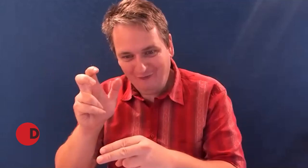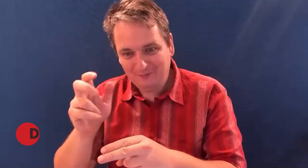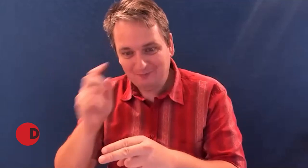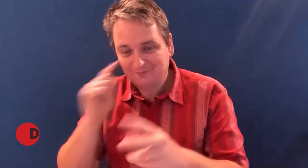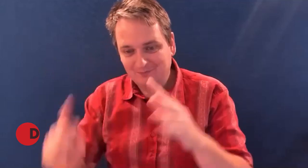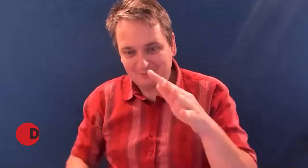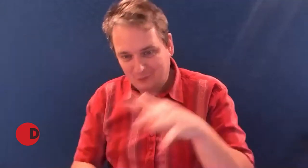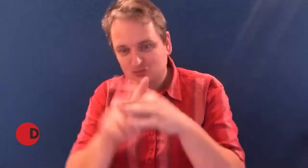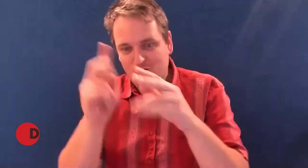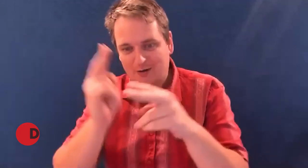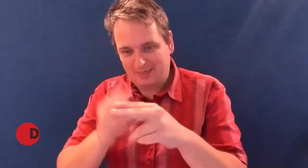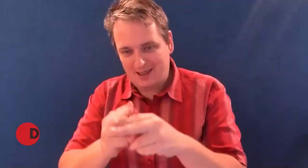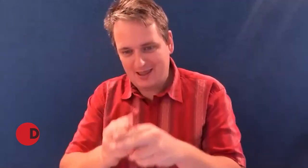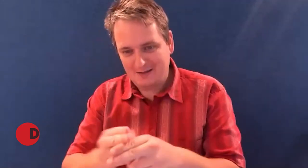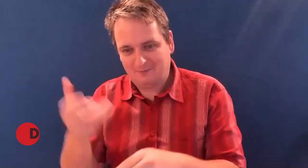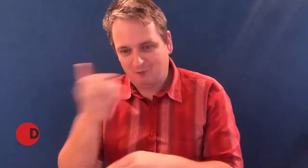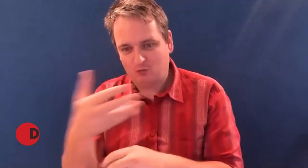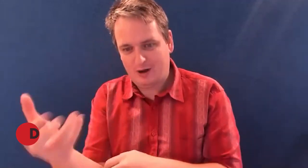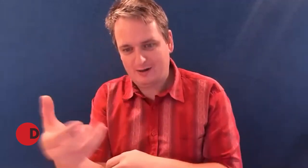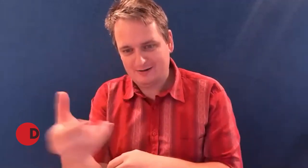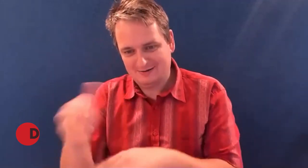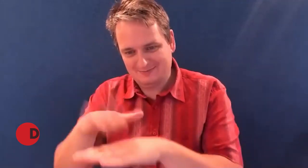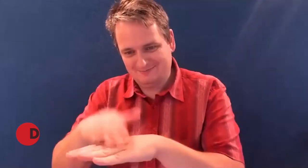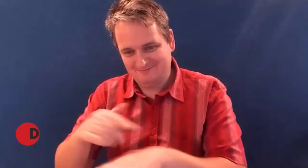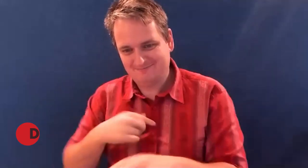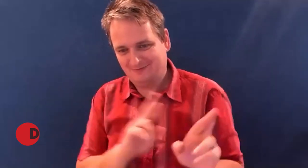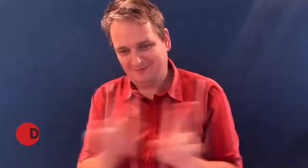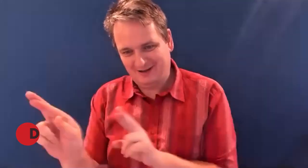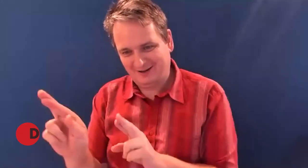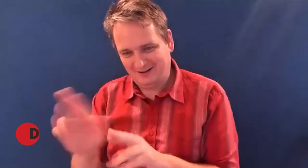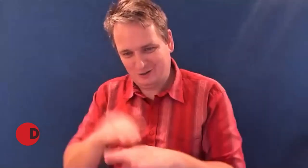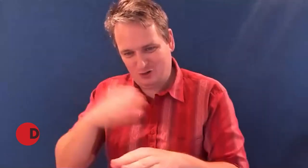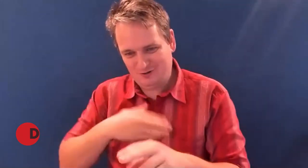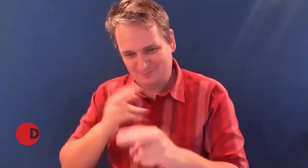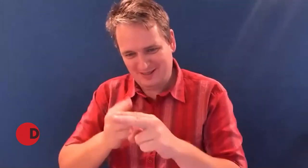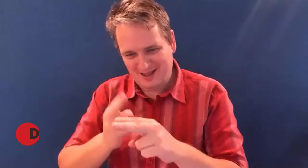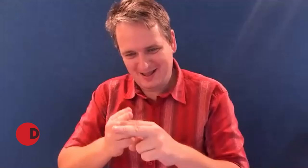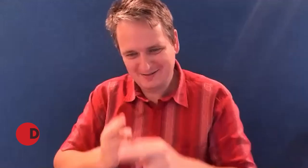and when someone calls your name, it vibrates. Ready to call your name!